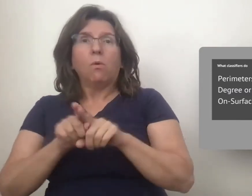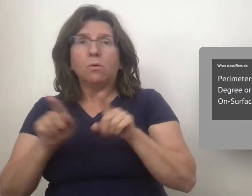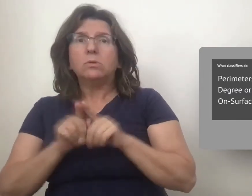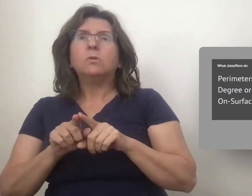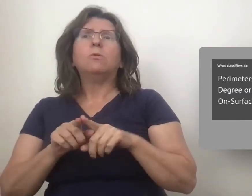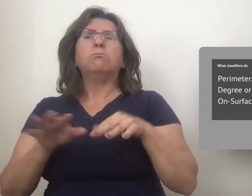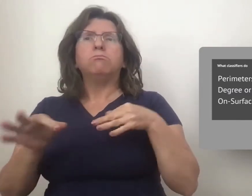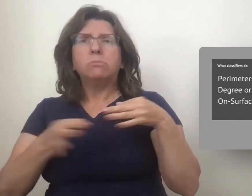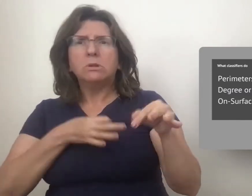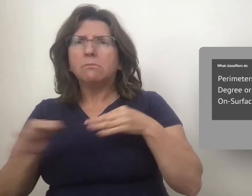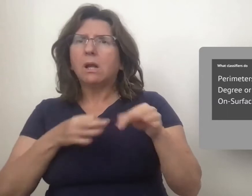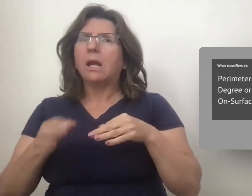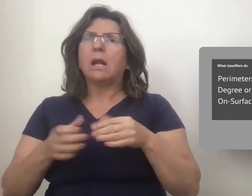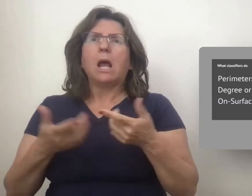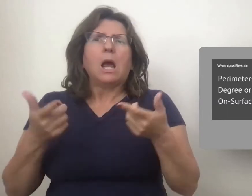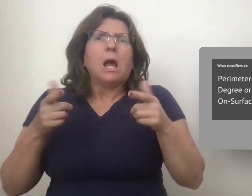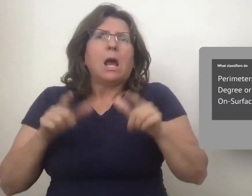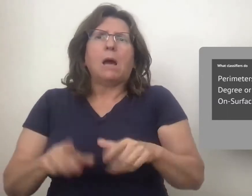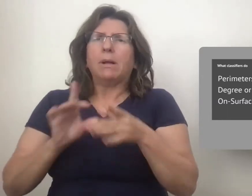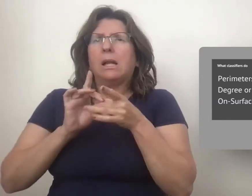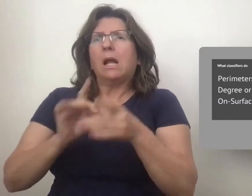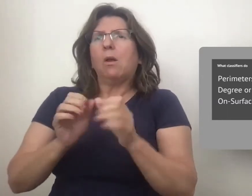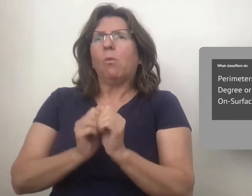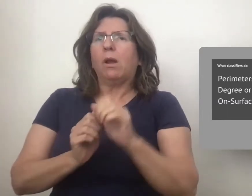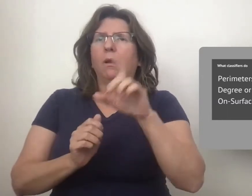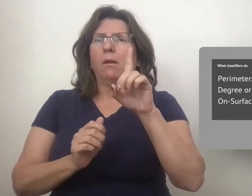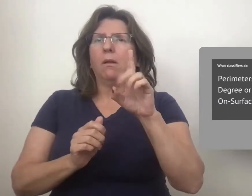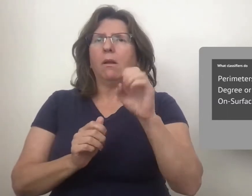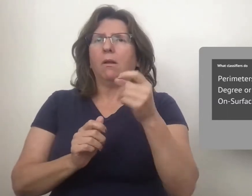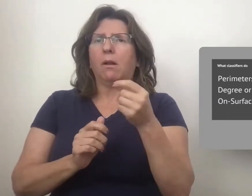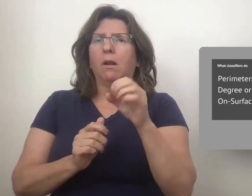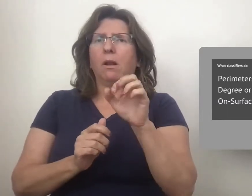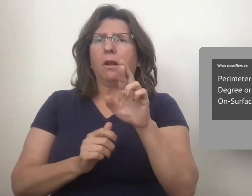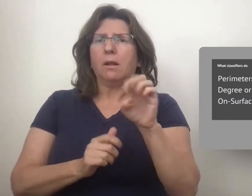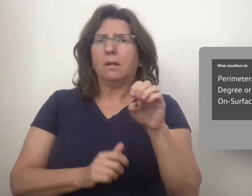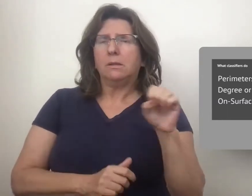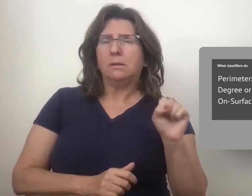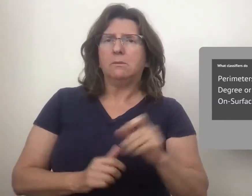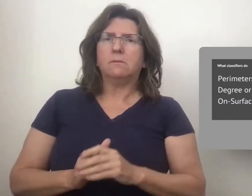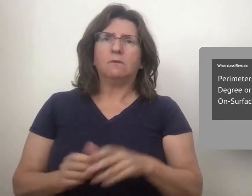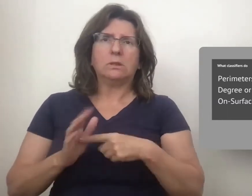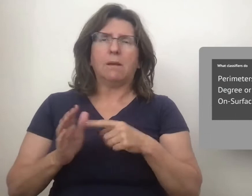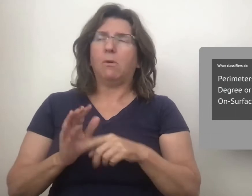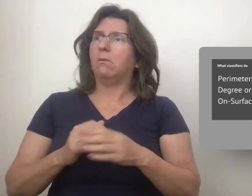Classifiers provide information about the degree or extent of something.